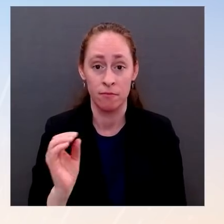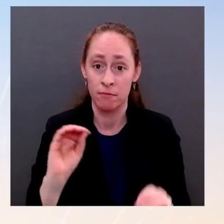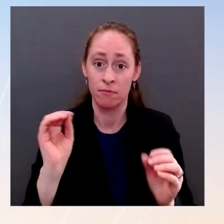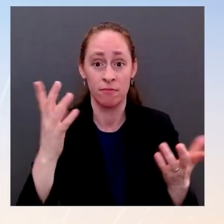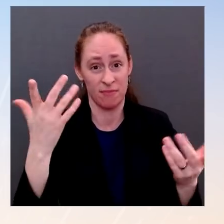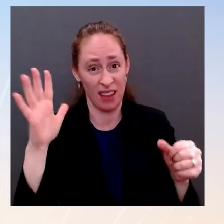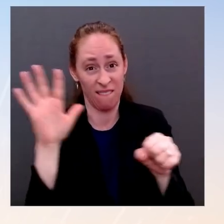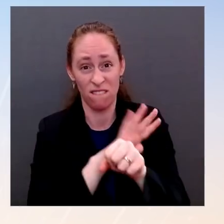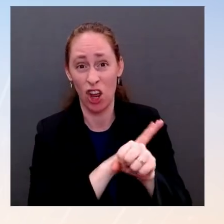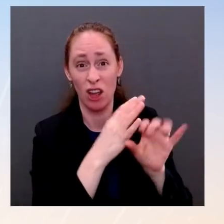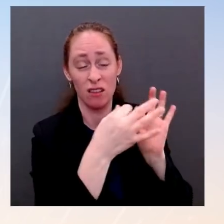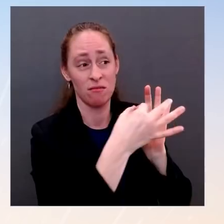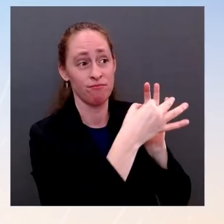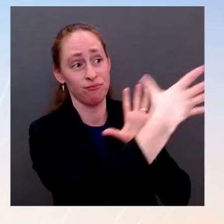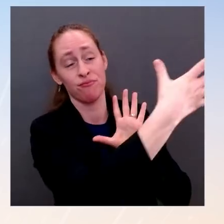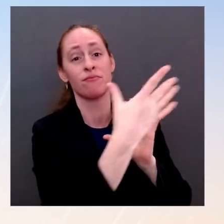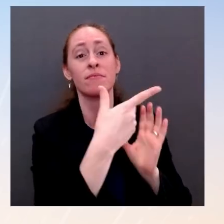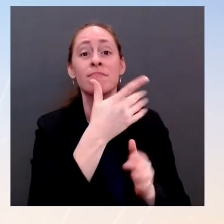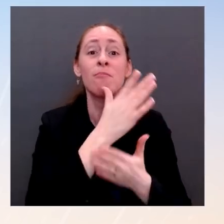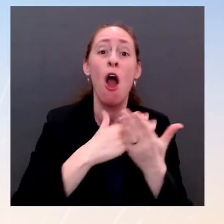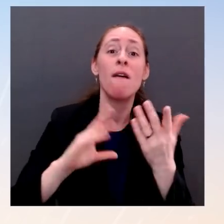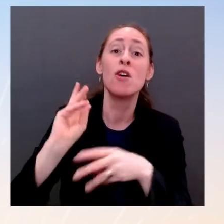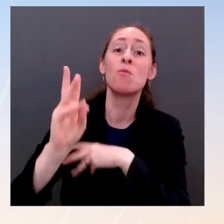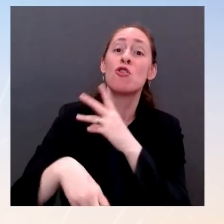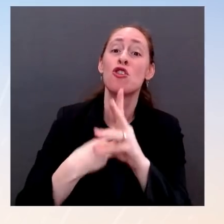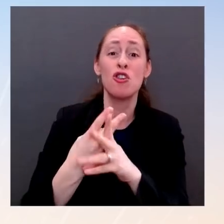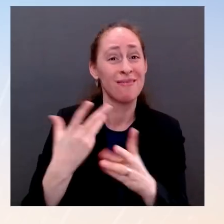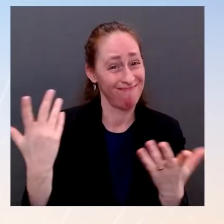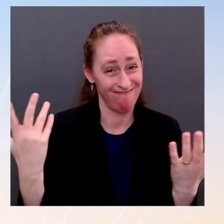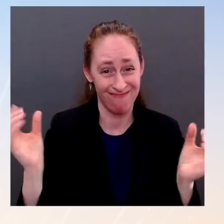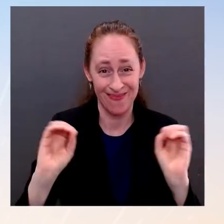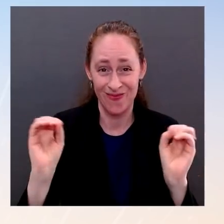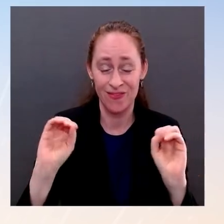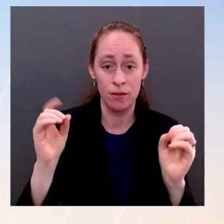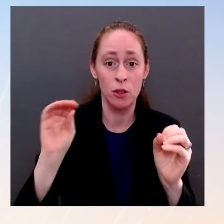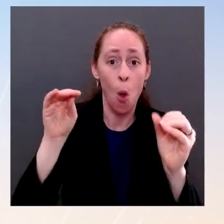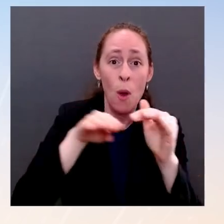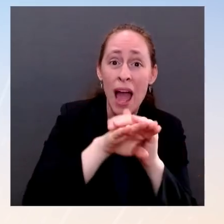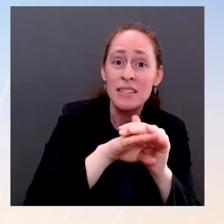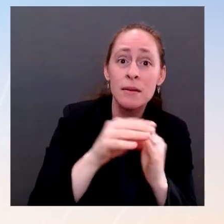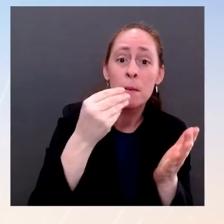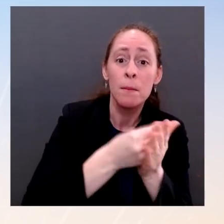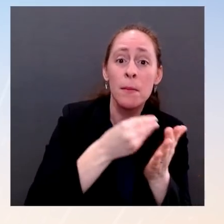And look, whether you're an autocrat or small-"d" democrat, every leader cares about your economic conditions.